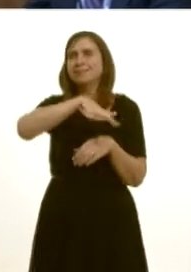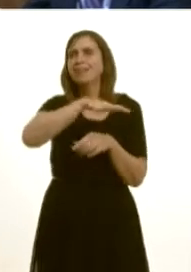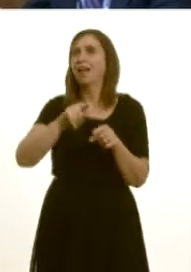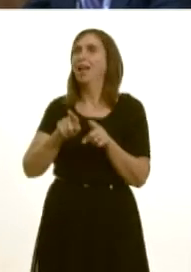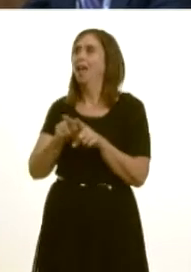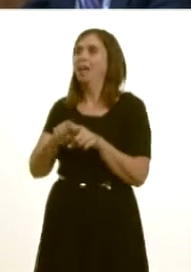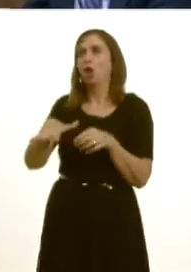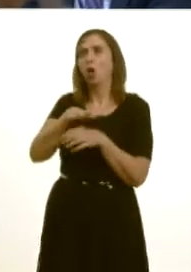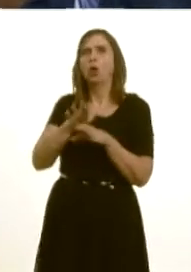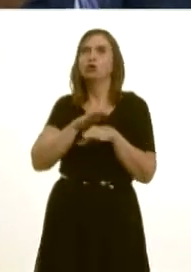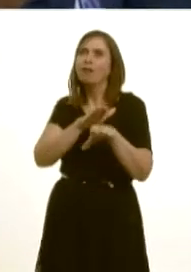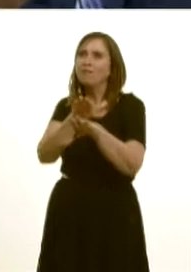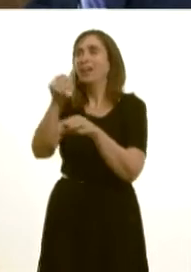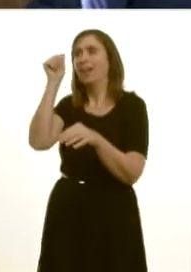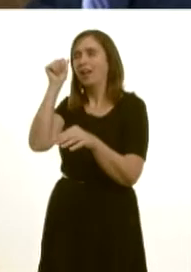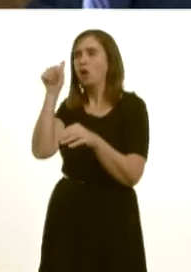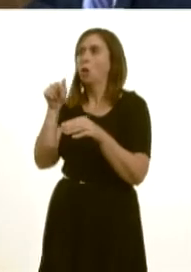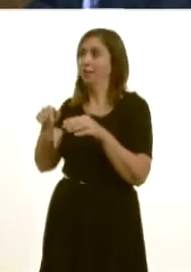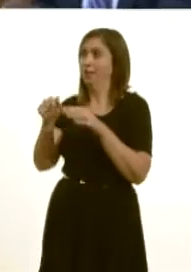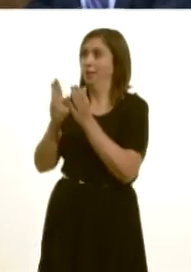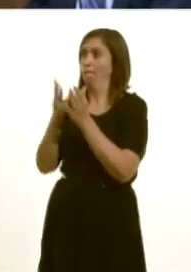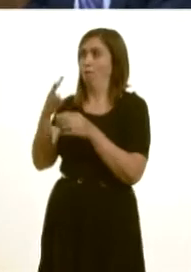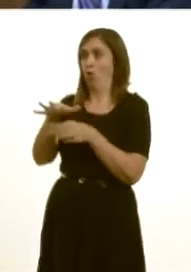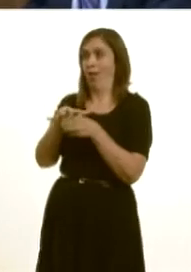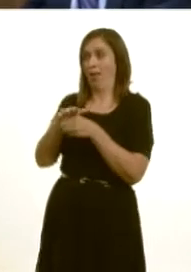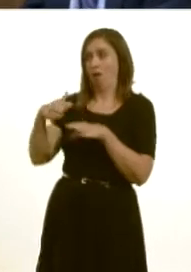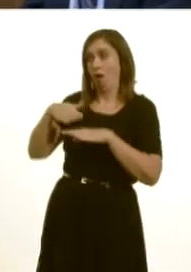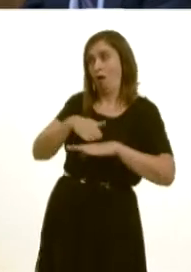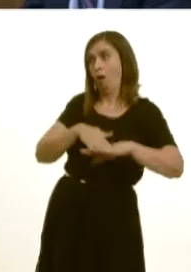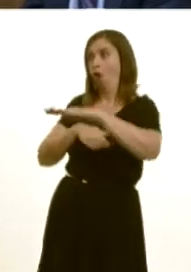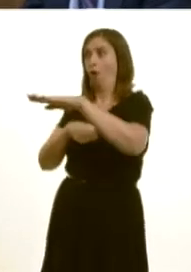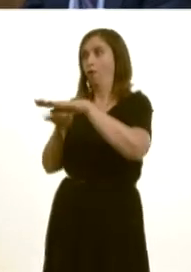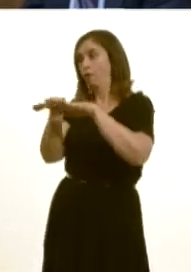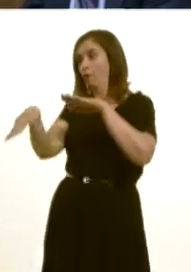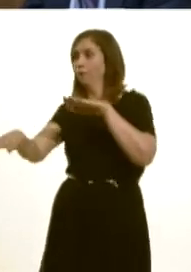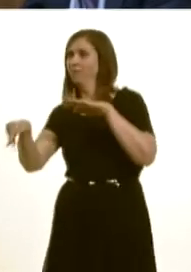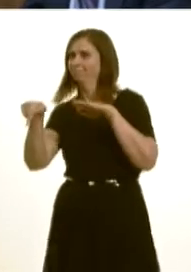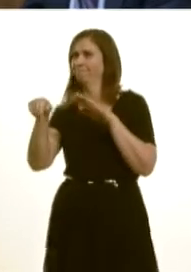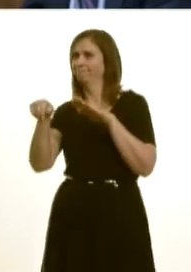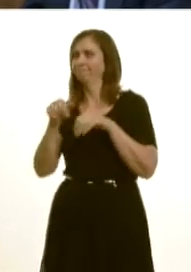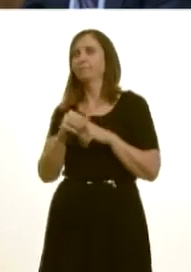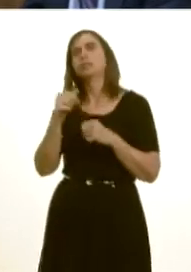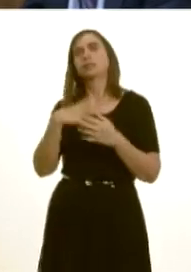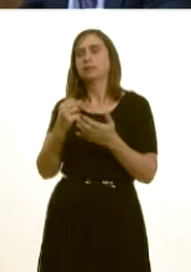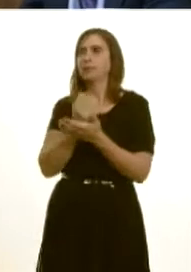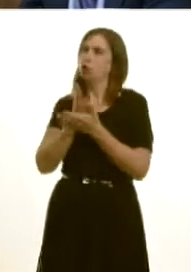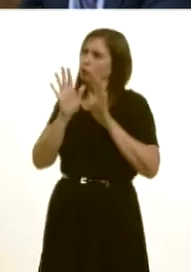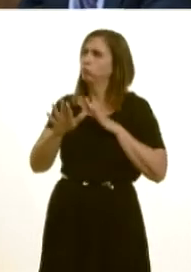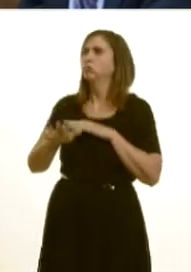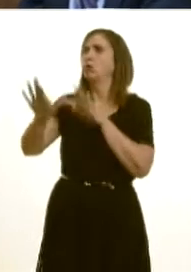the use of that particular slip road. That has to be balanced, of course, against the need to ensure that there is better traffic flow on what is an exceptionally difficult